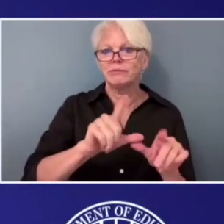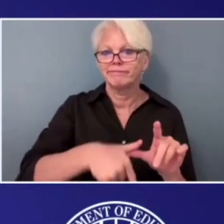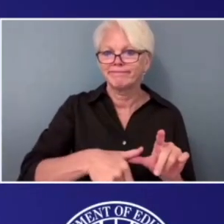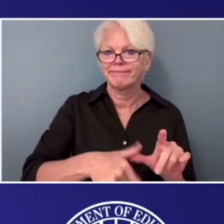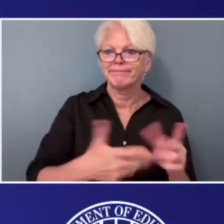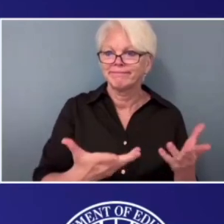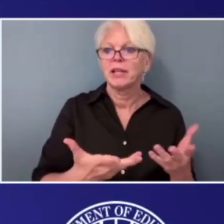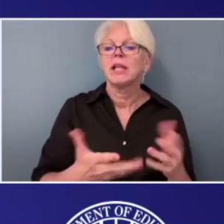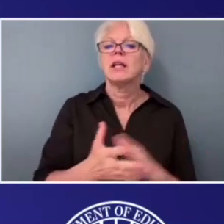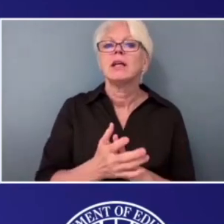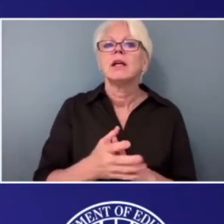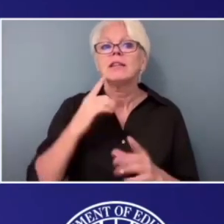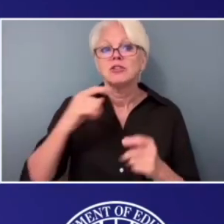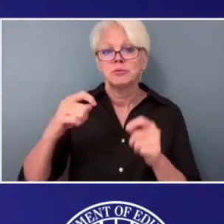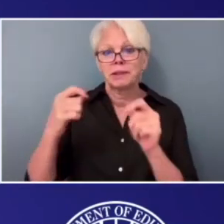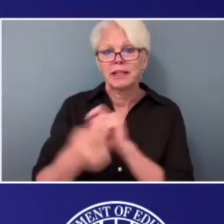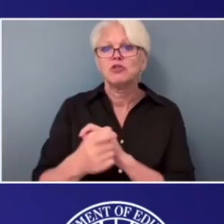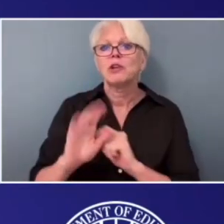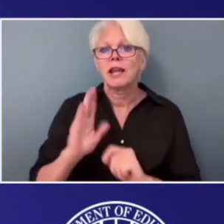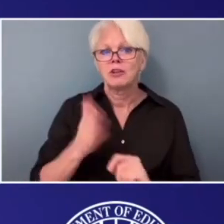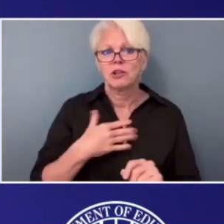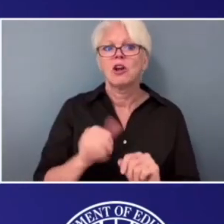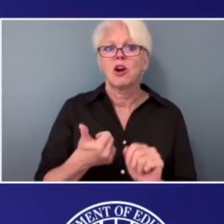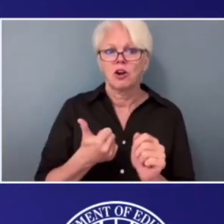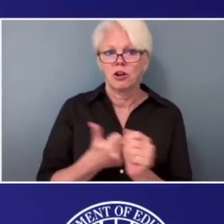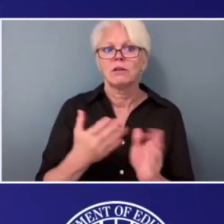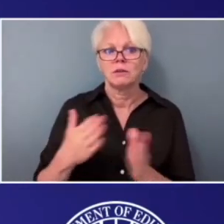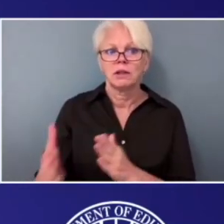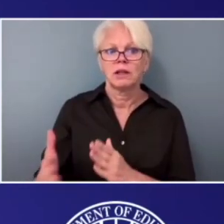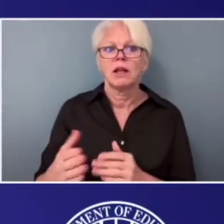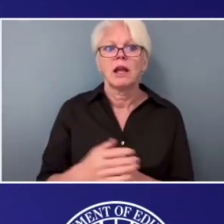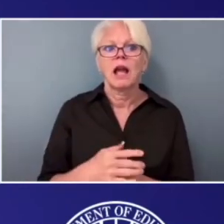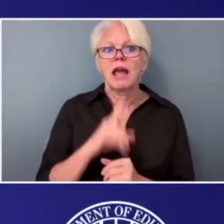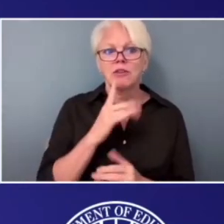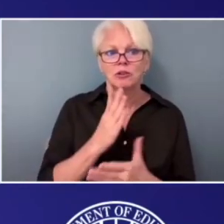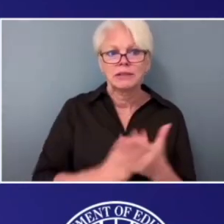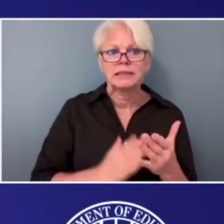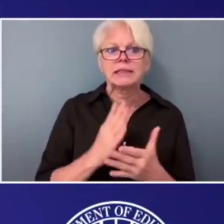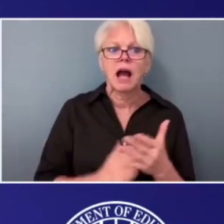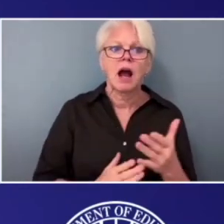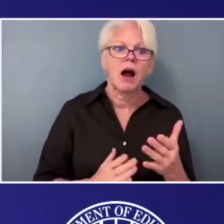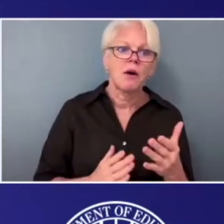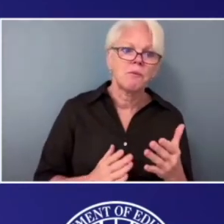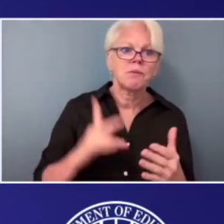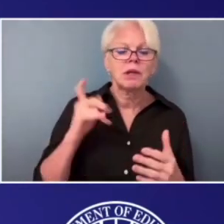our contingency plan, and there are some government lawyers who,